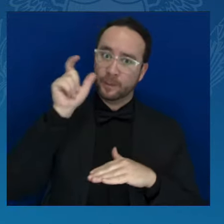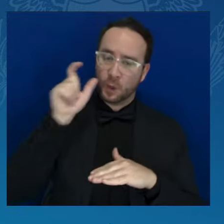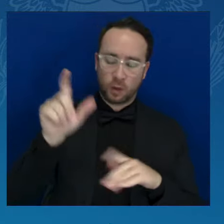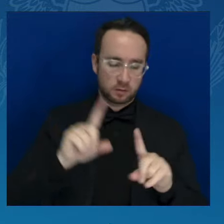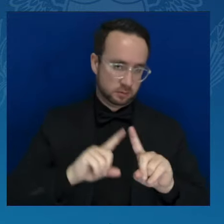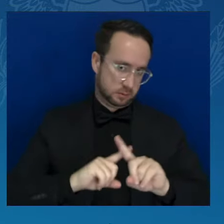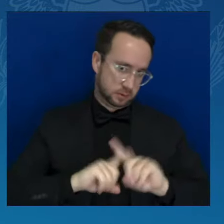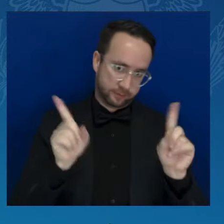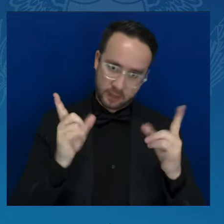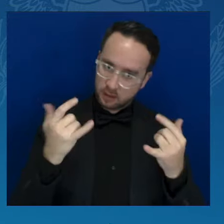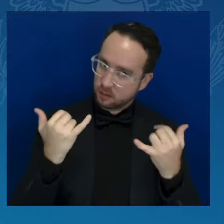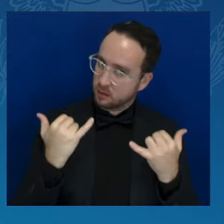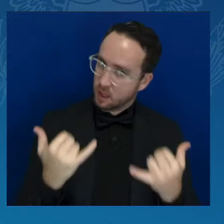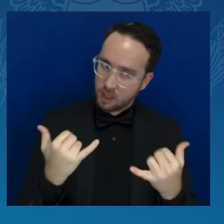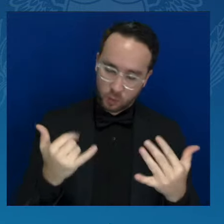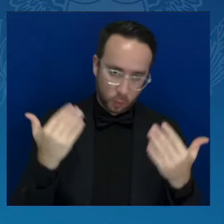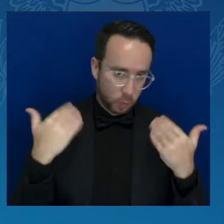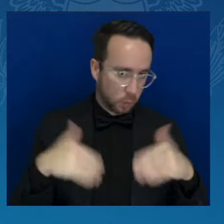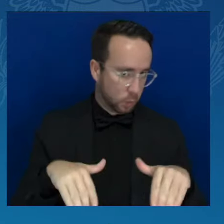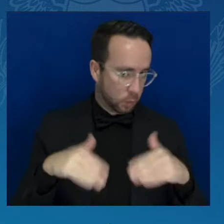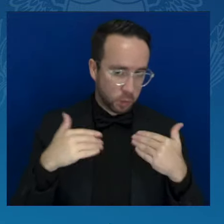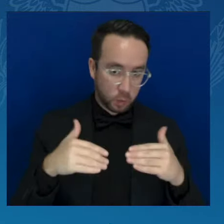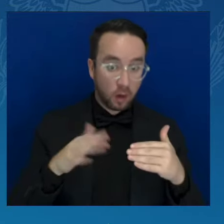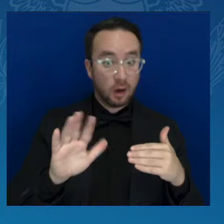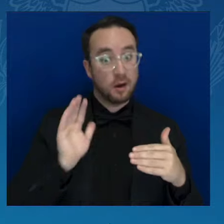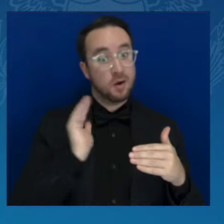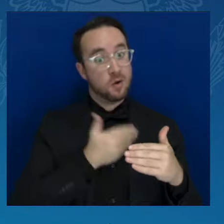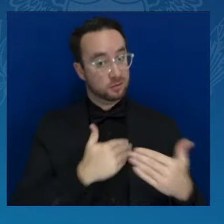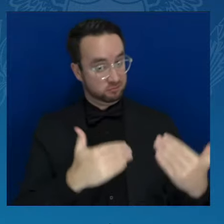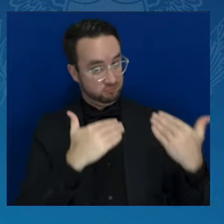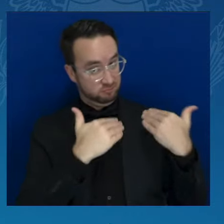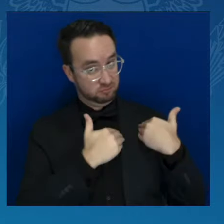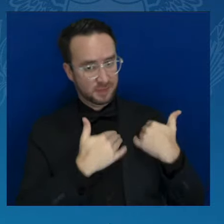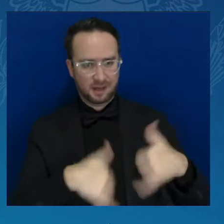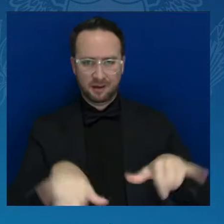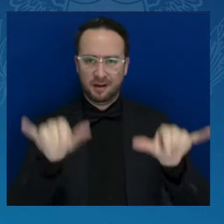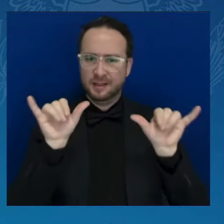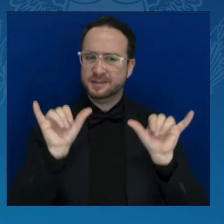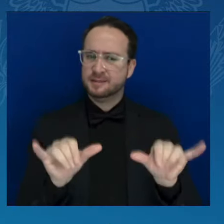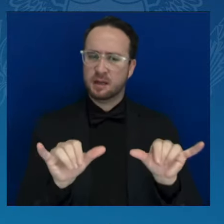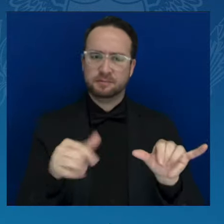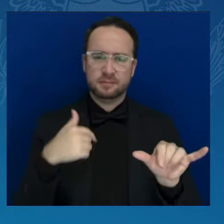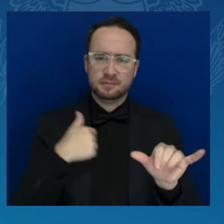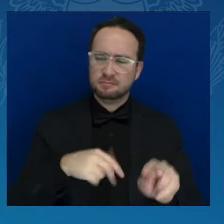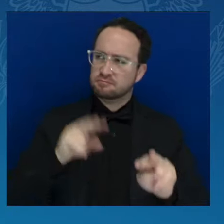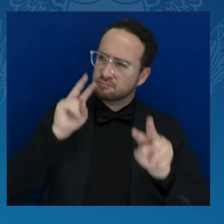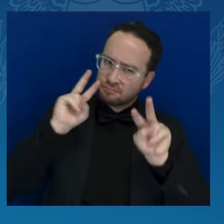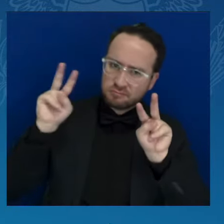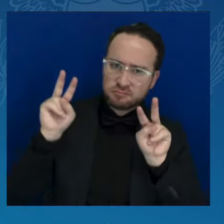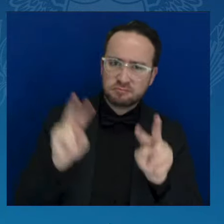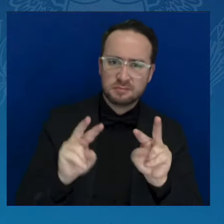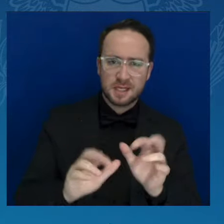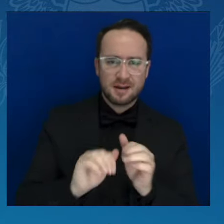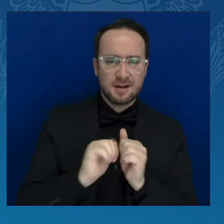Our obligation today is to shape the future of the space environment so that it benefits all,